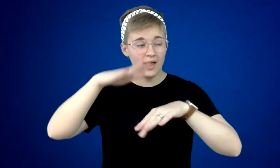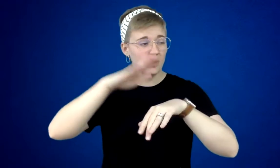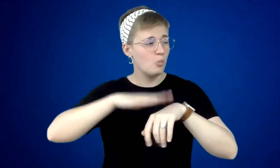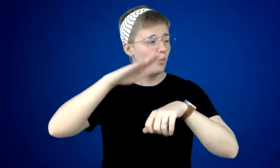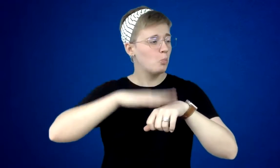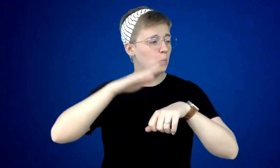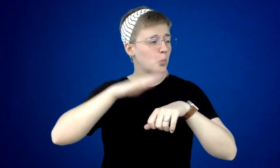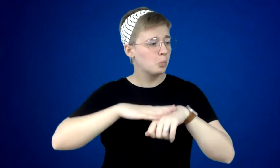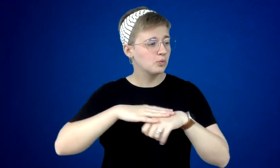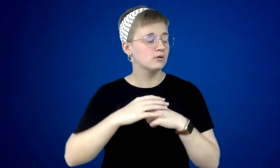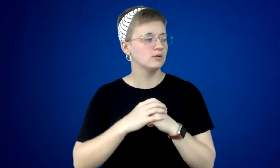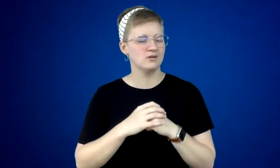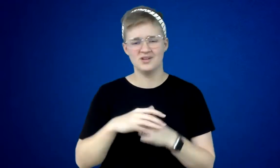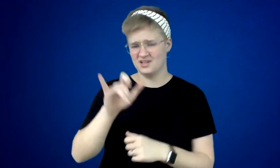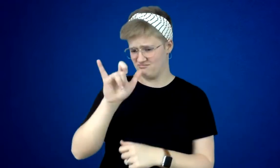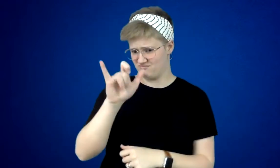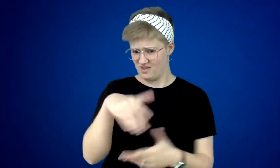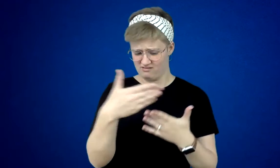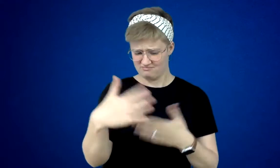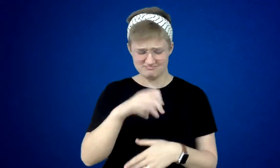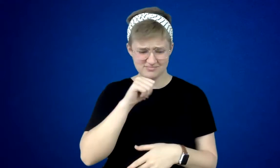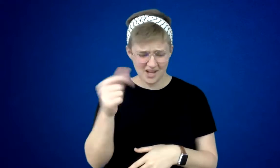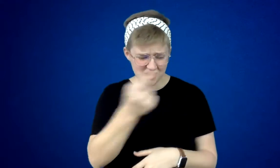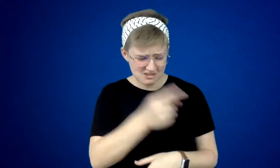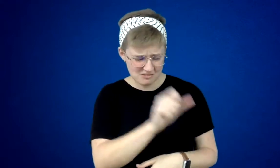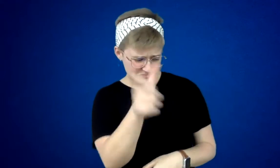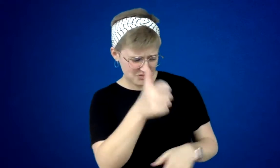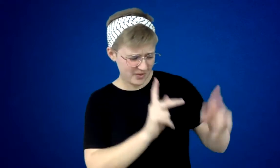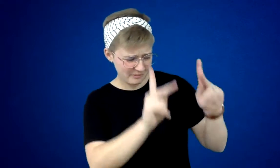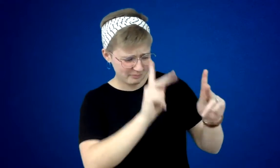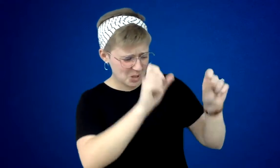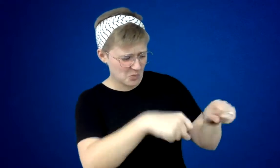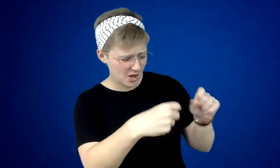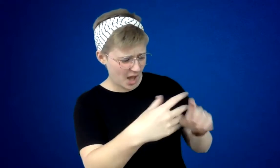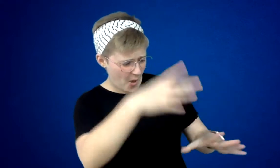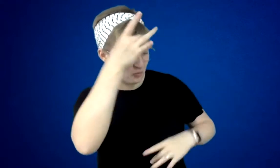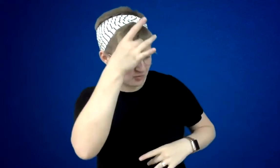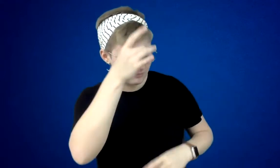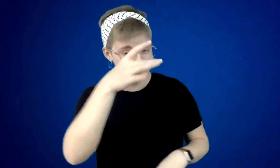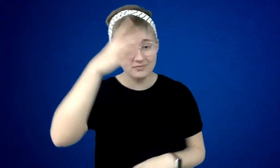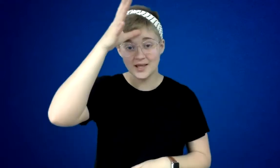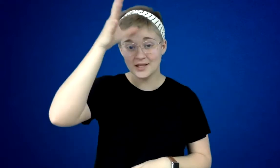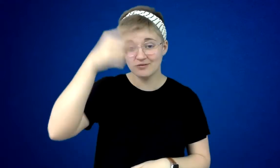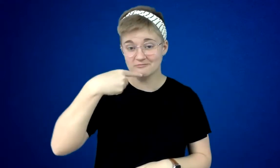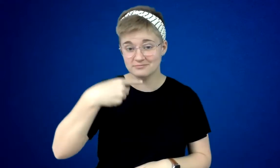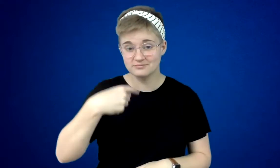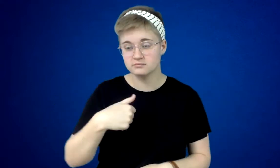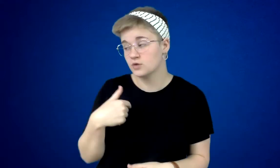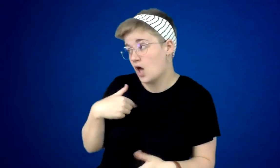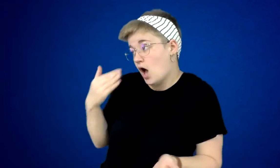“That stuff ain’t nothing anybody else can catch,” his father said. “I know it,” Rob told him.